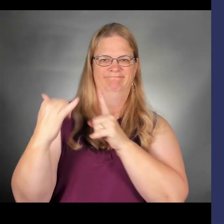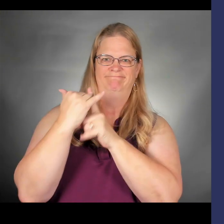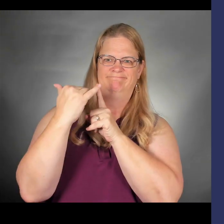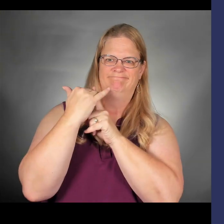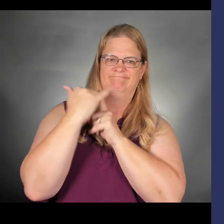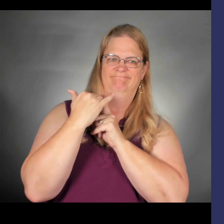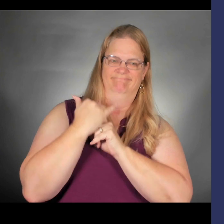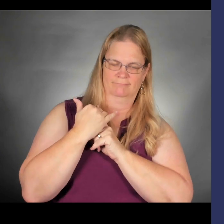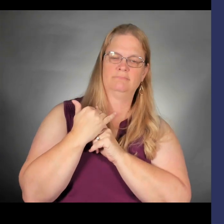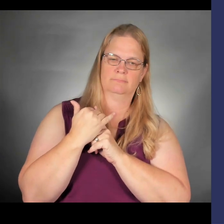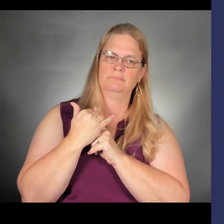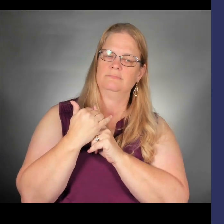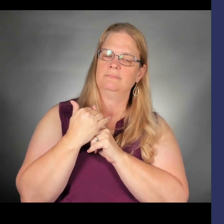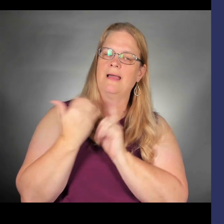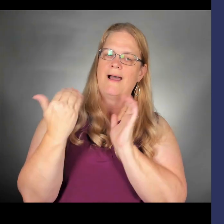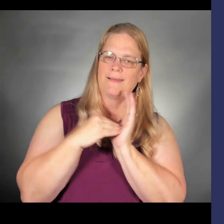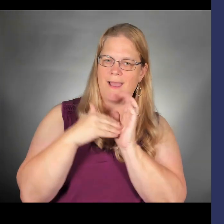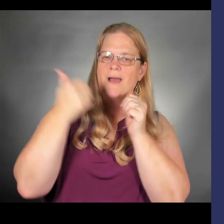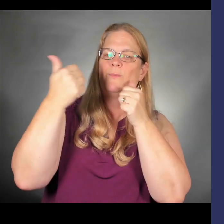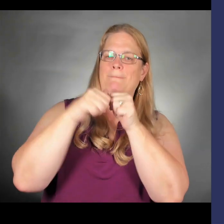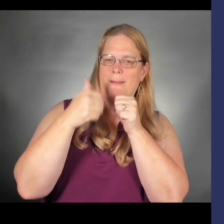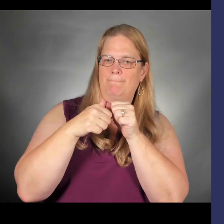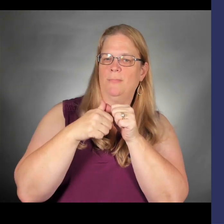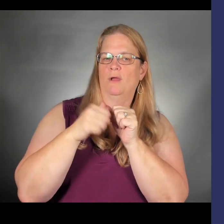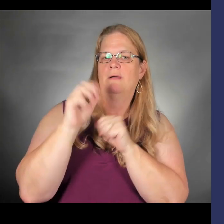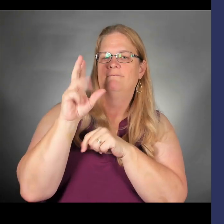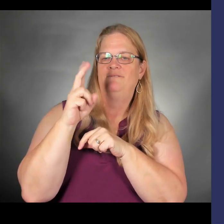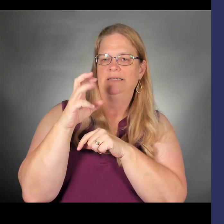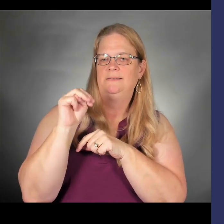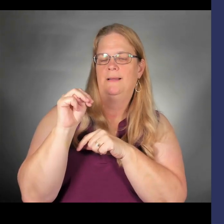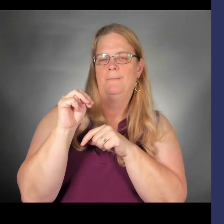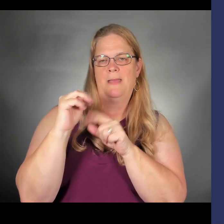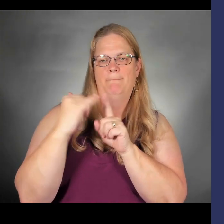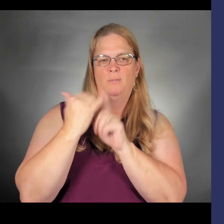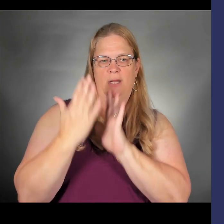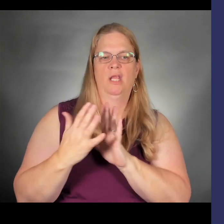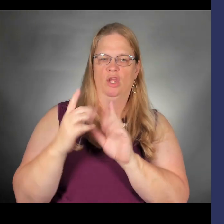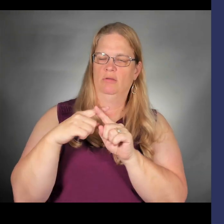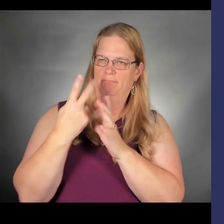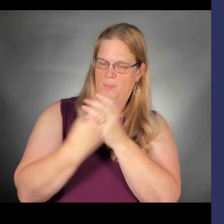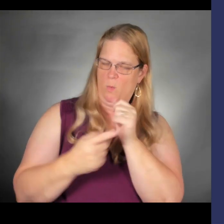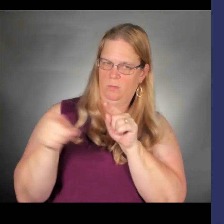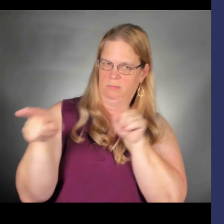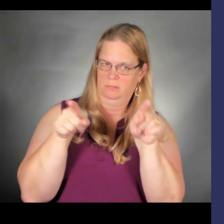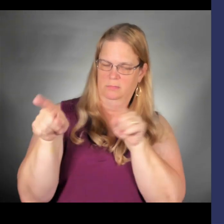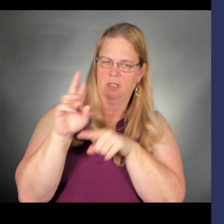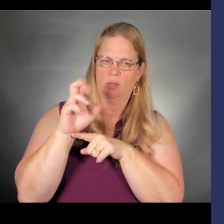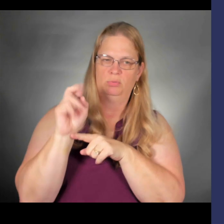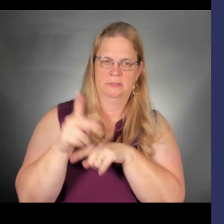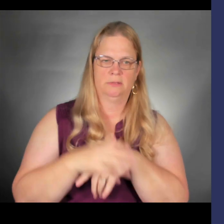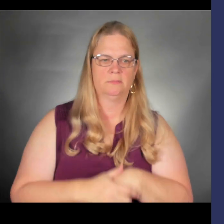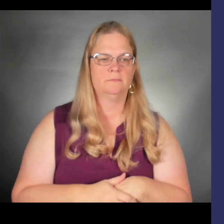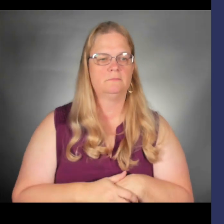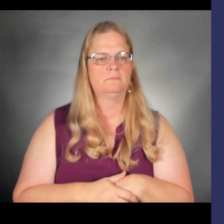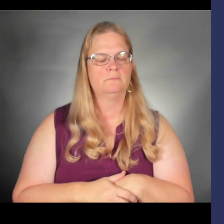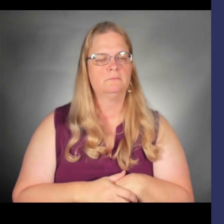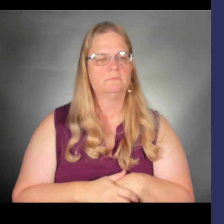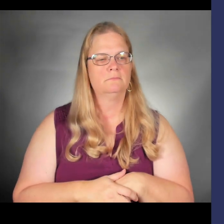Number eight being victimized by bullying; remember both the victim and perpetrator or both at risk.